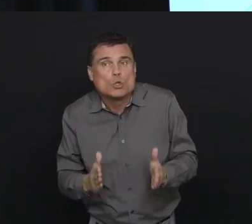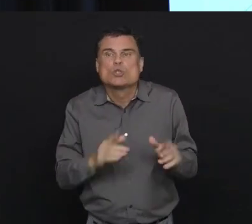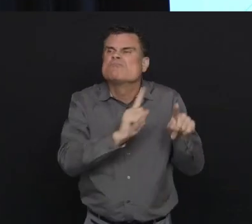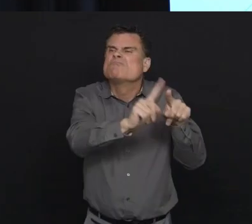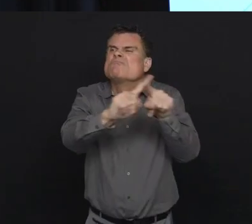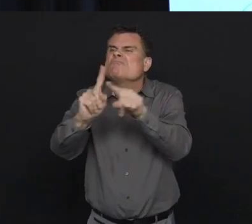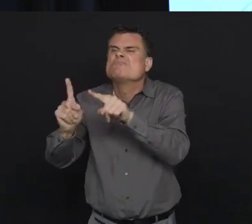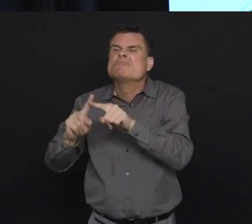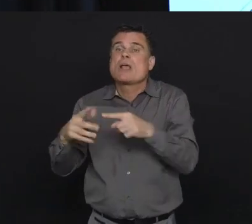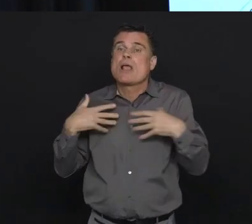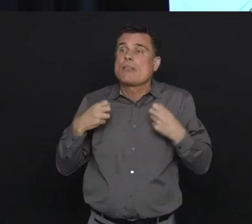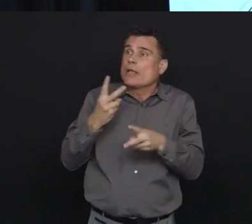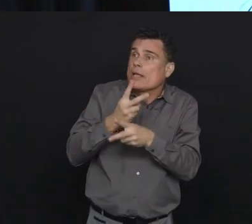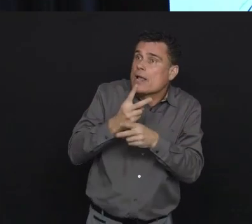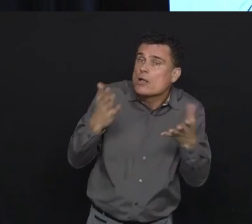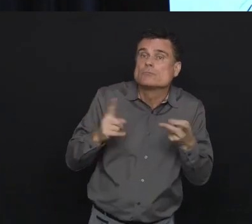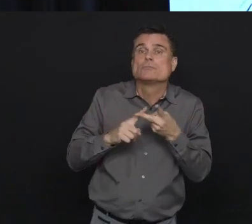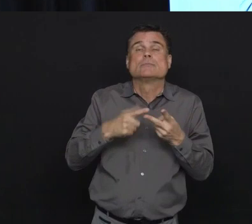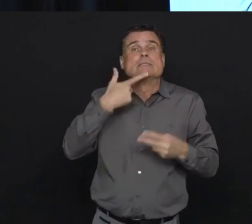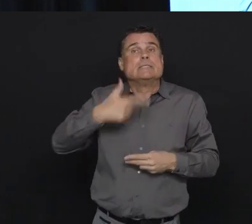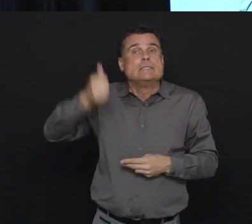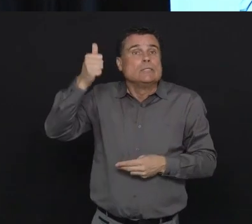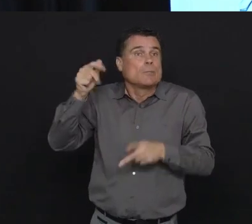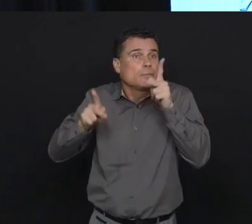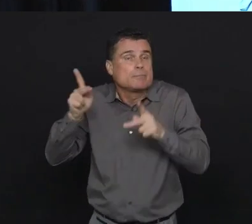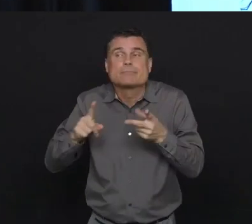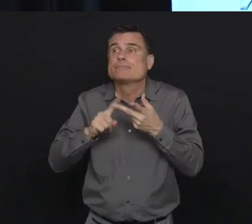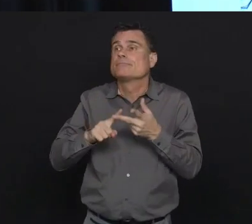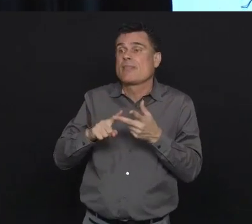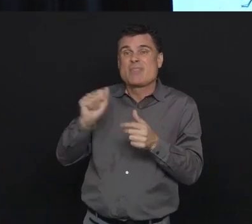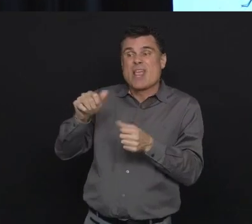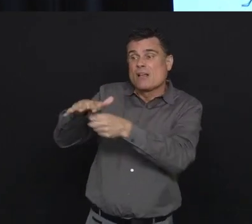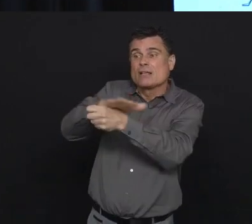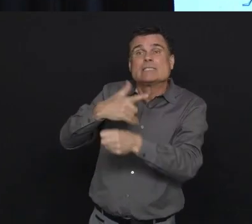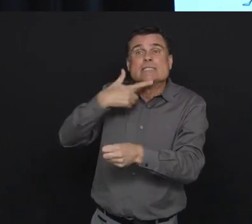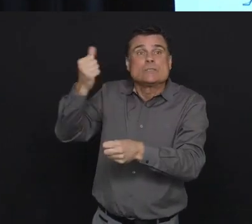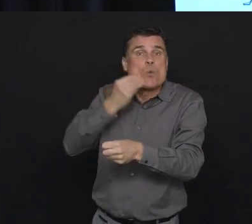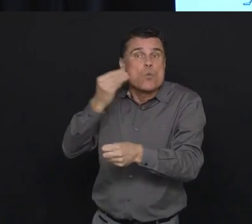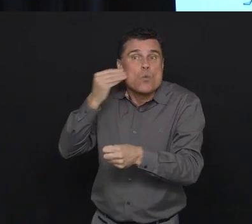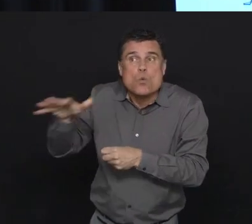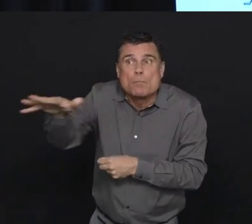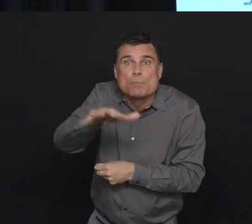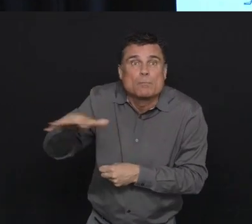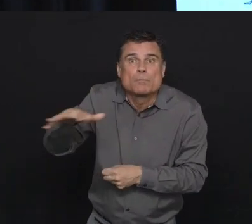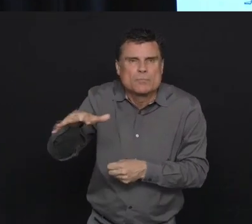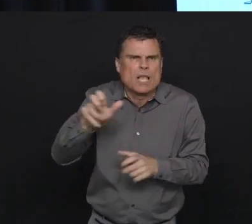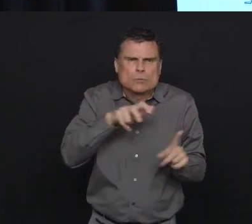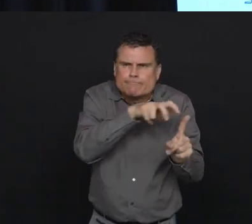We note that this is where we could have